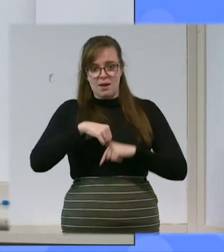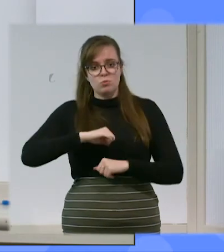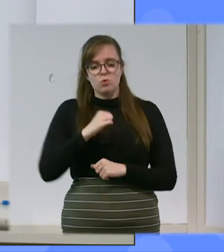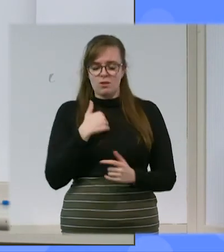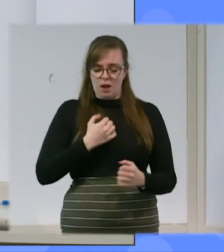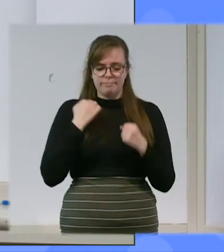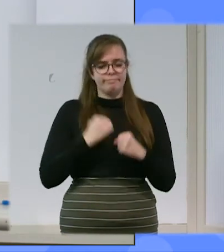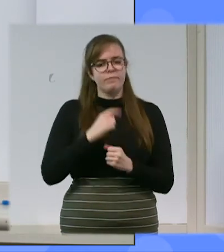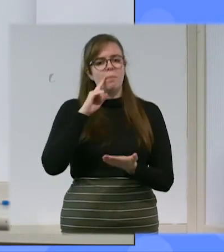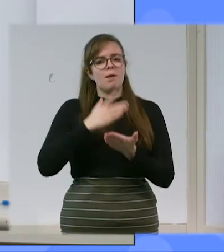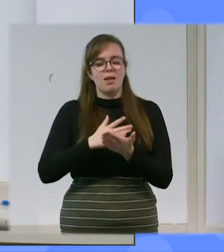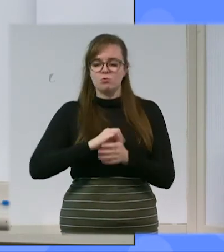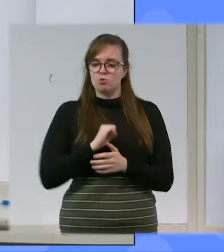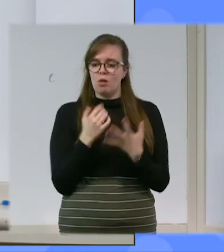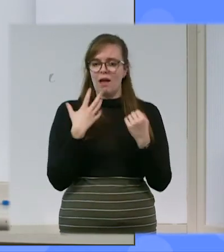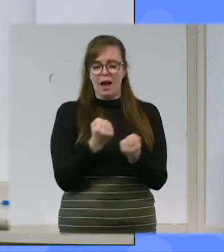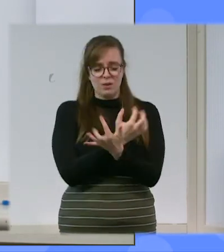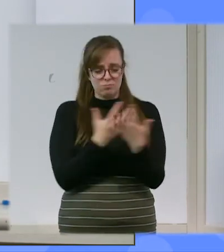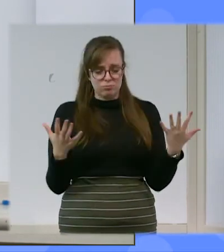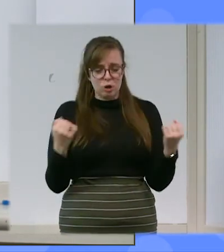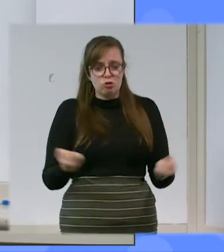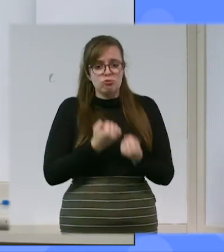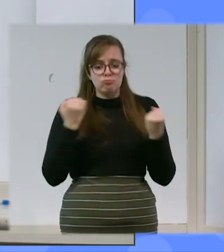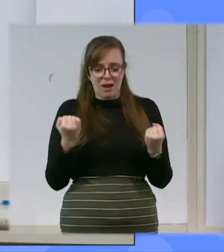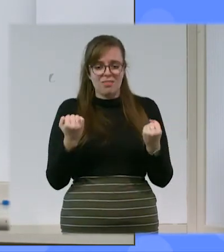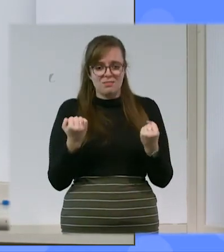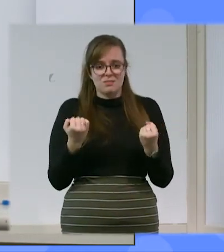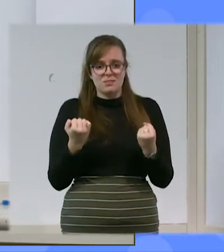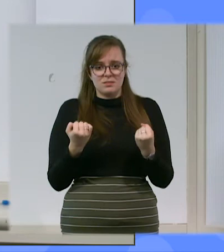a number of things that are strengths that we do not yet do we leverage one is